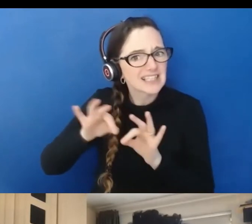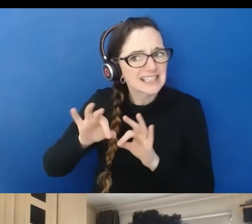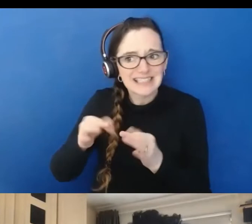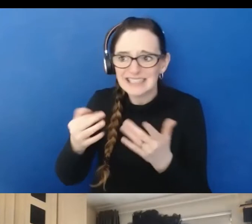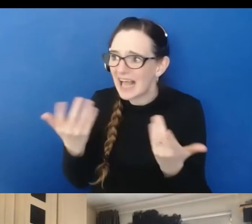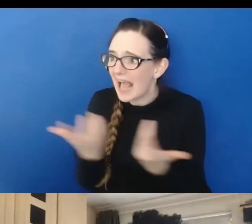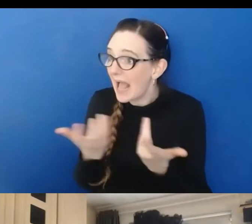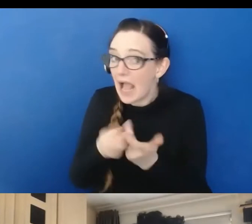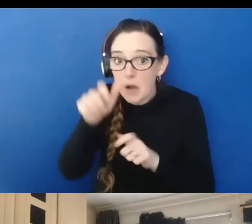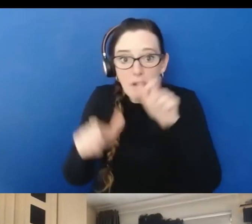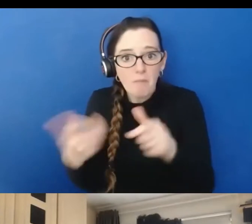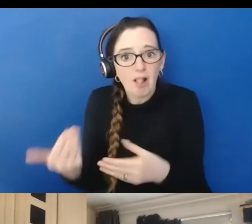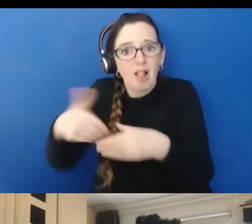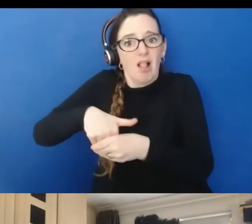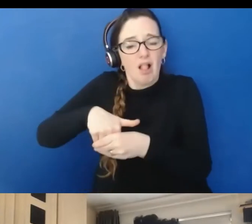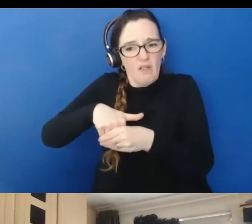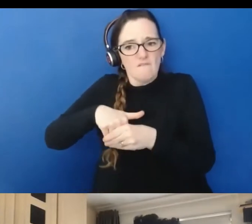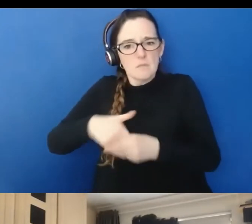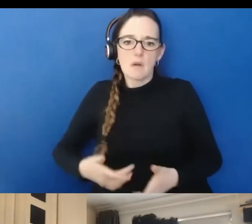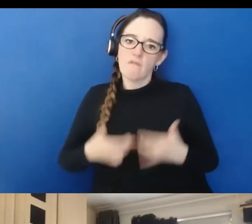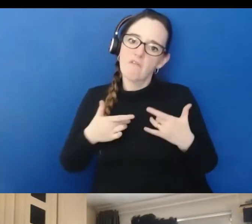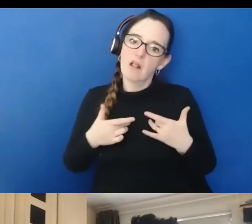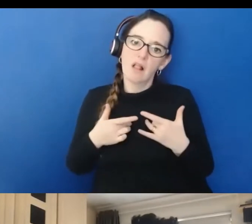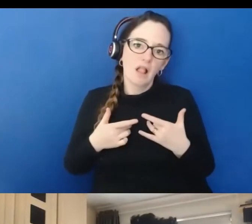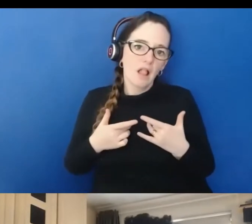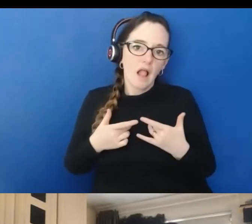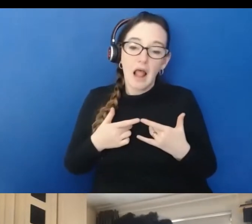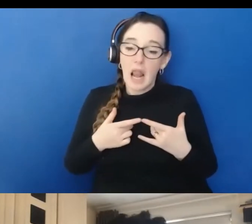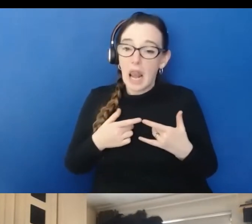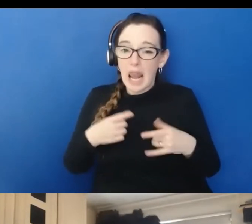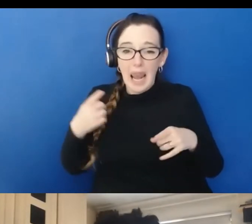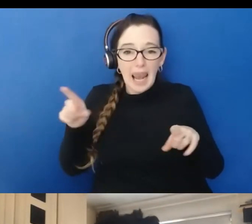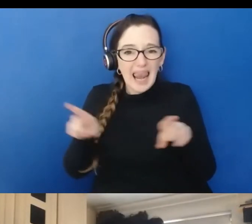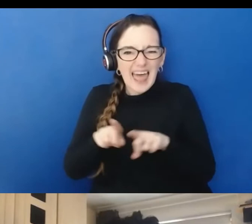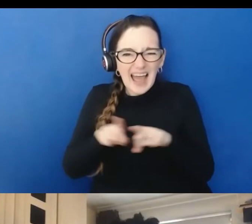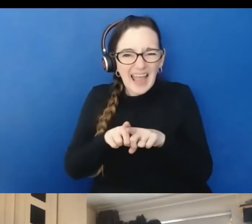it feels like we're in this strange snow globe effect of practicing.